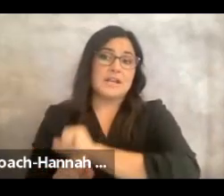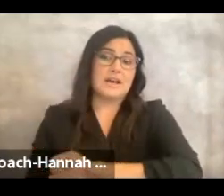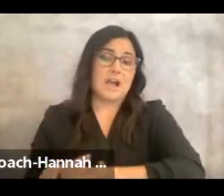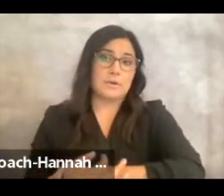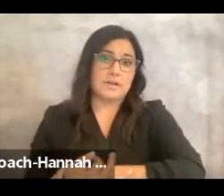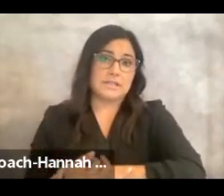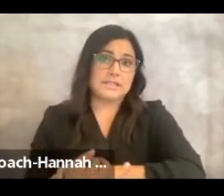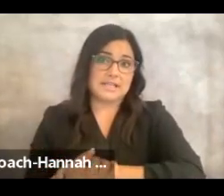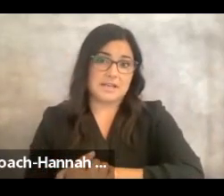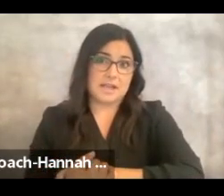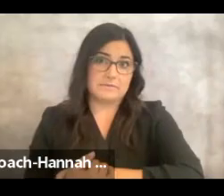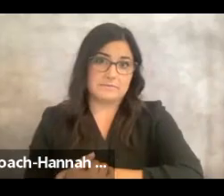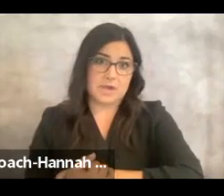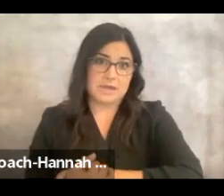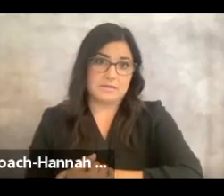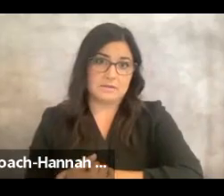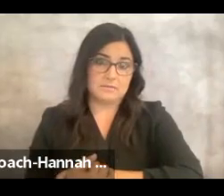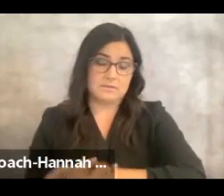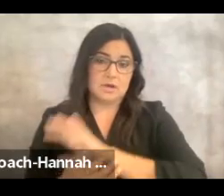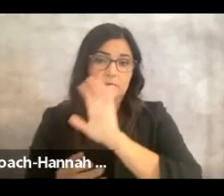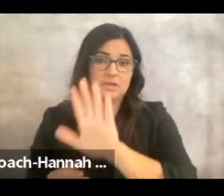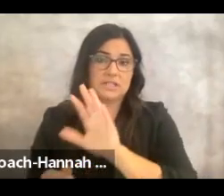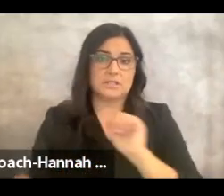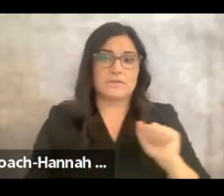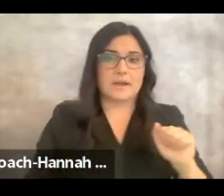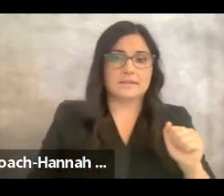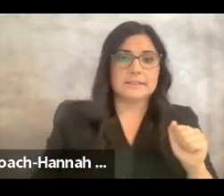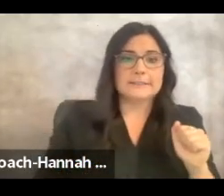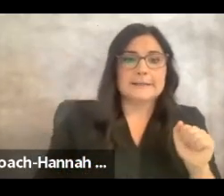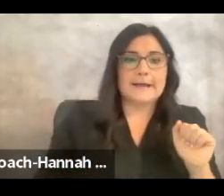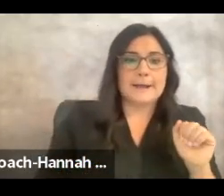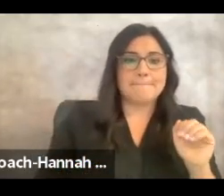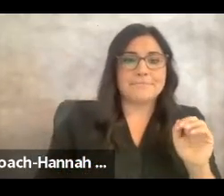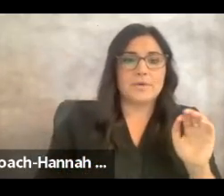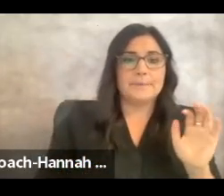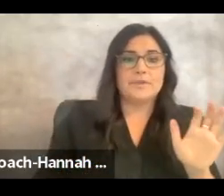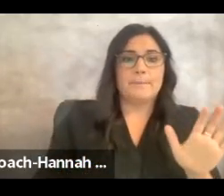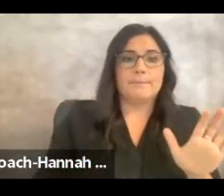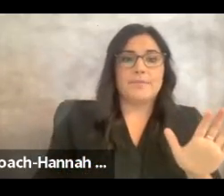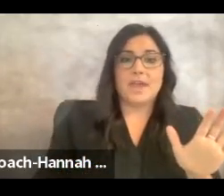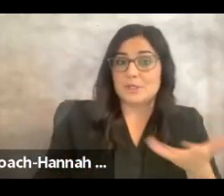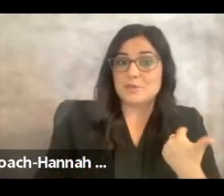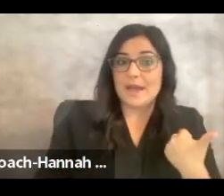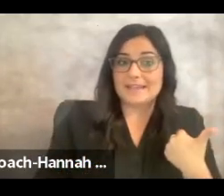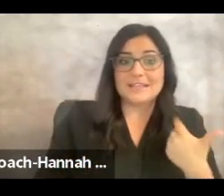three and a half hour test day. Okay? So, you just need to know that. Um, okay. Then once you pass,